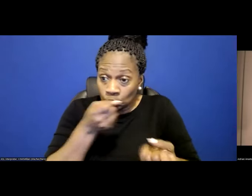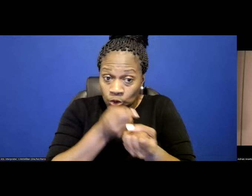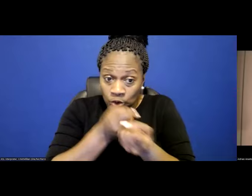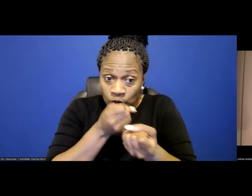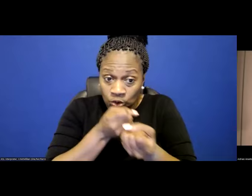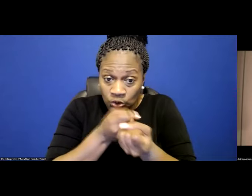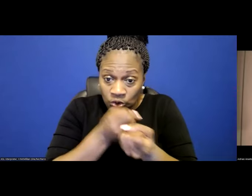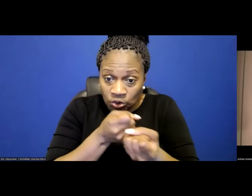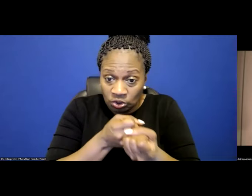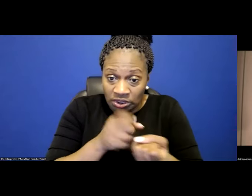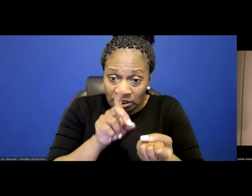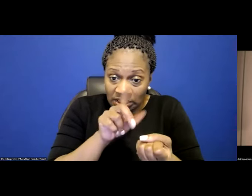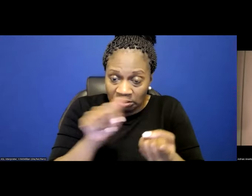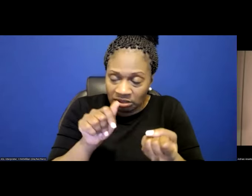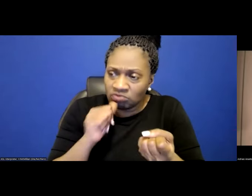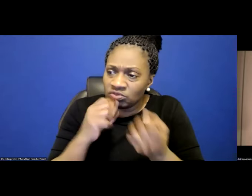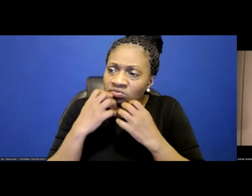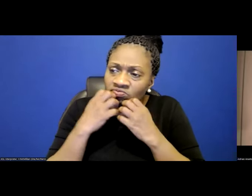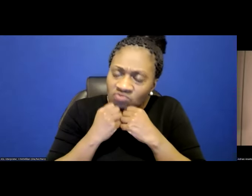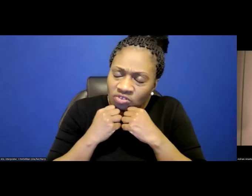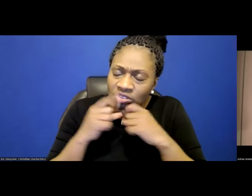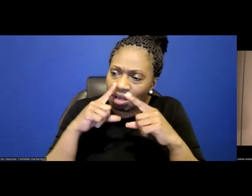and really embracing the complexity of what that means,